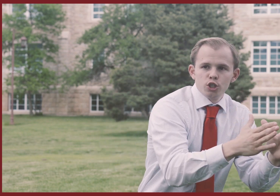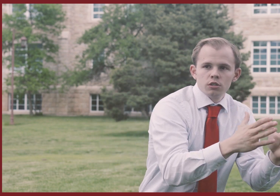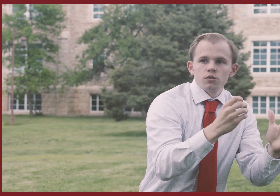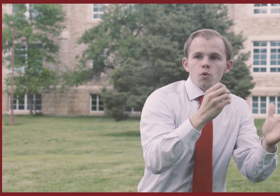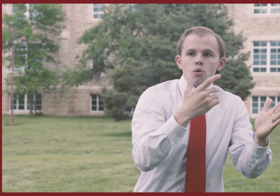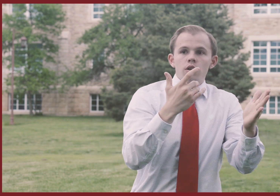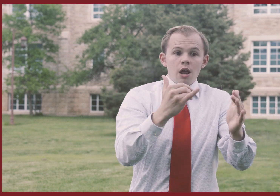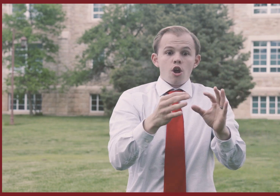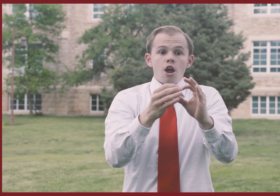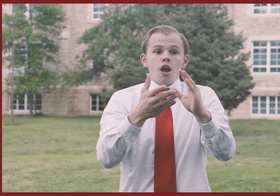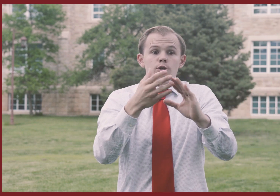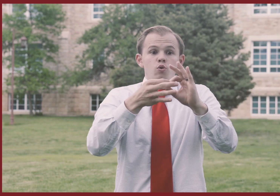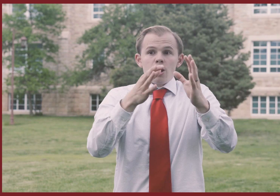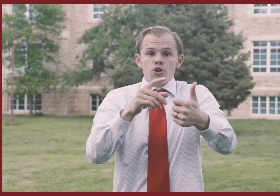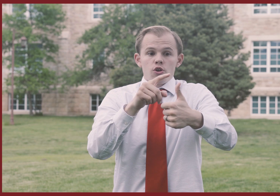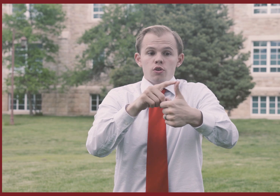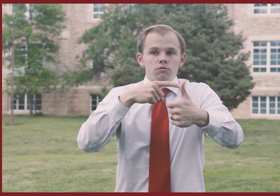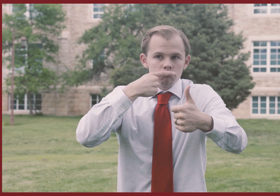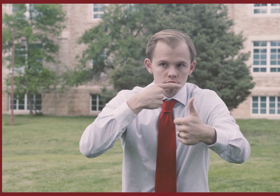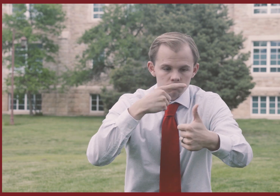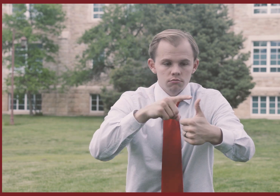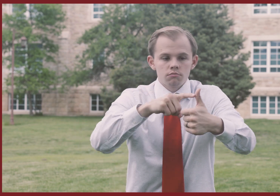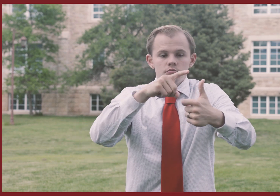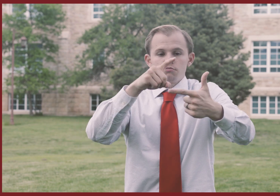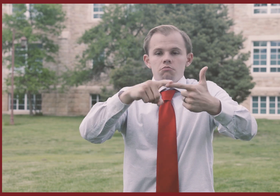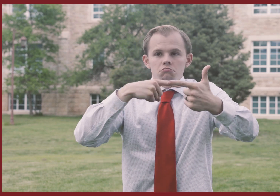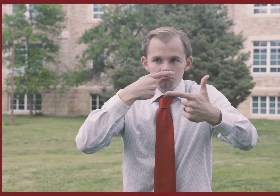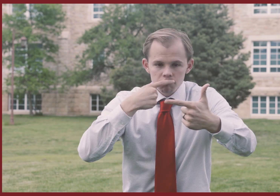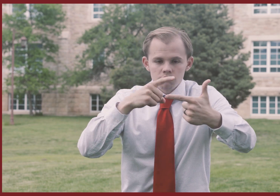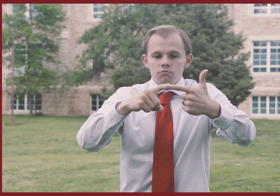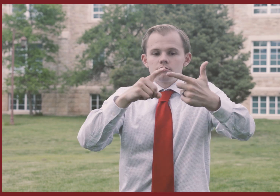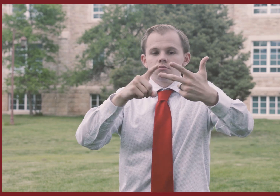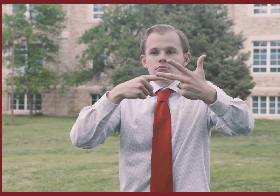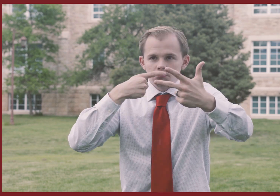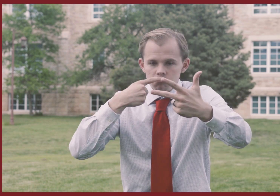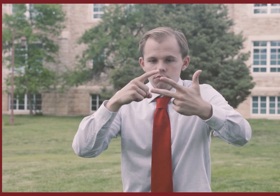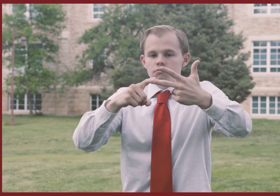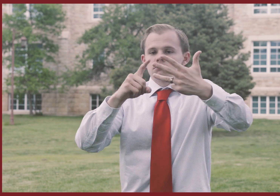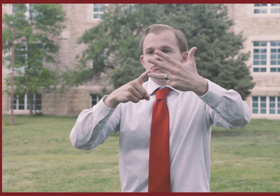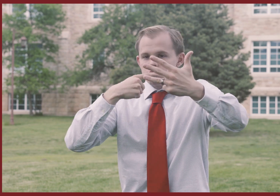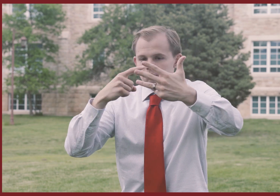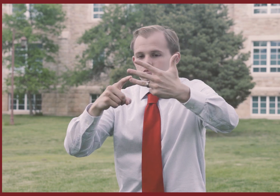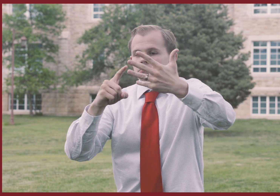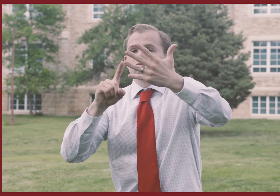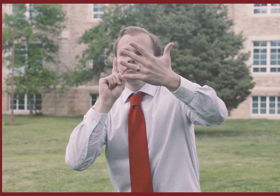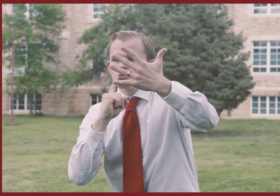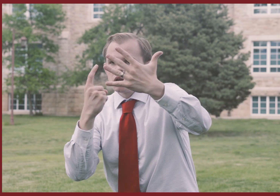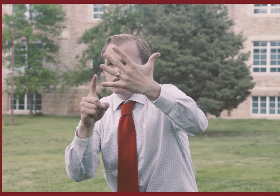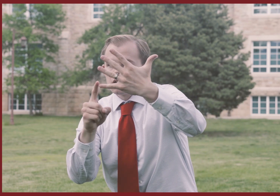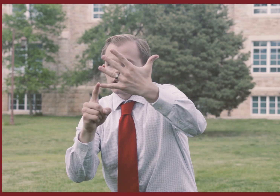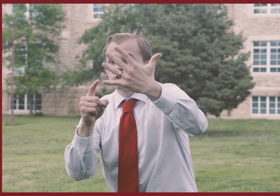who's responsible for the interpreters. And so of the five Operations Managers, only one is Deaf